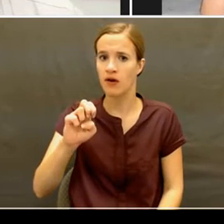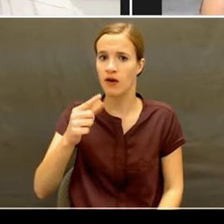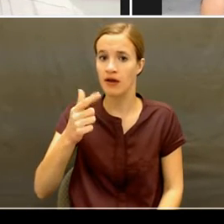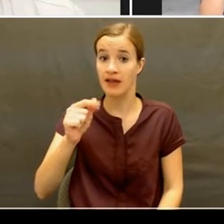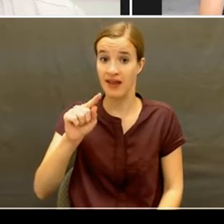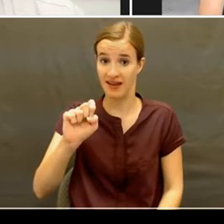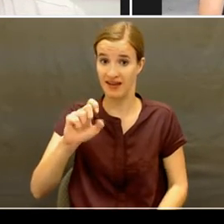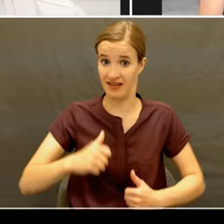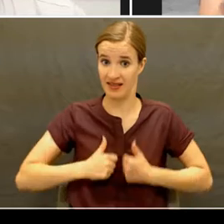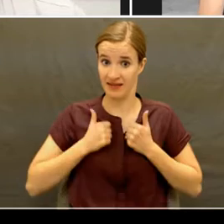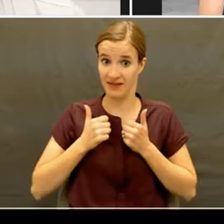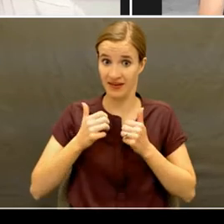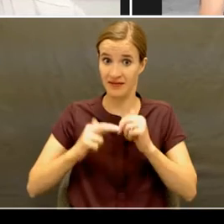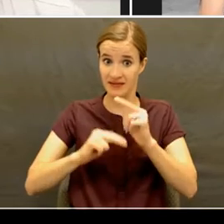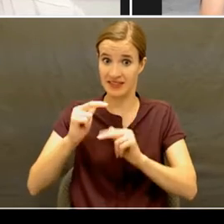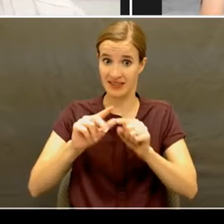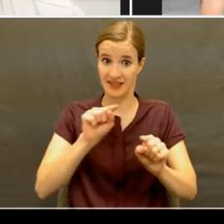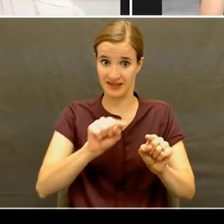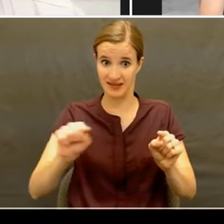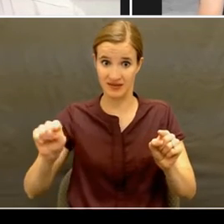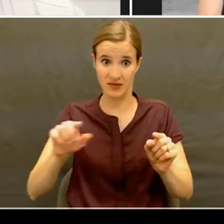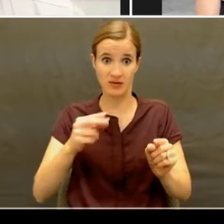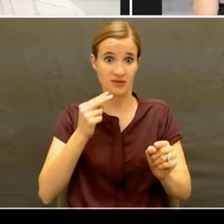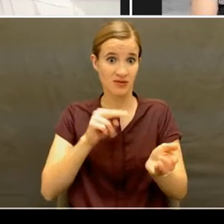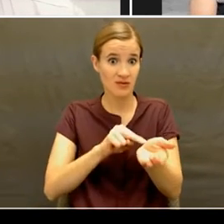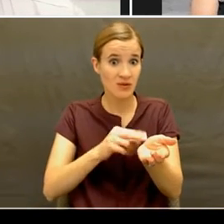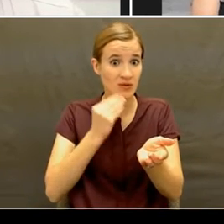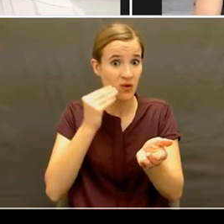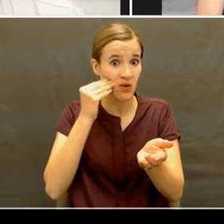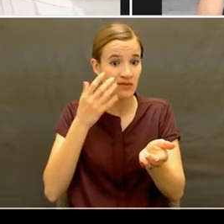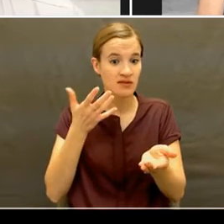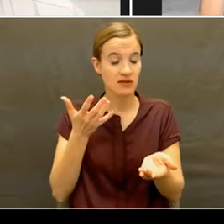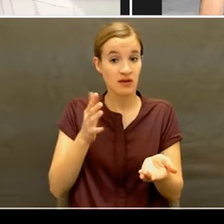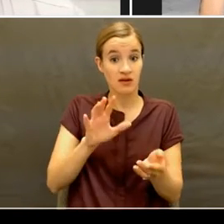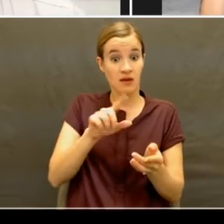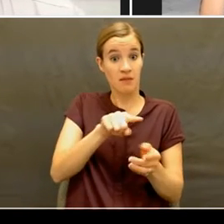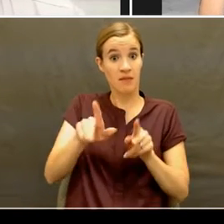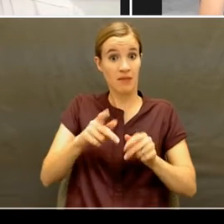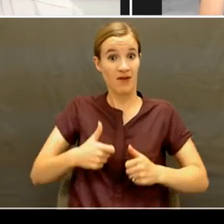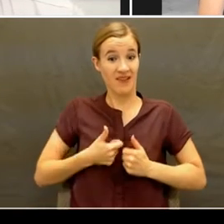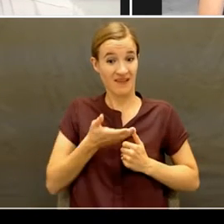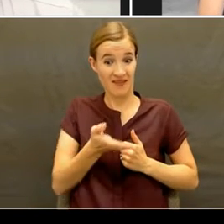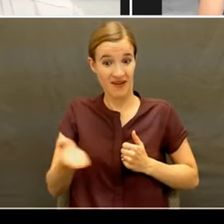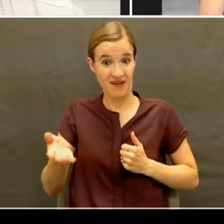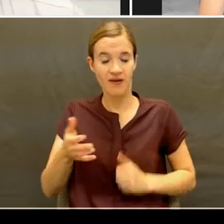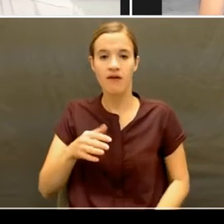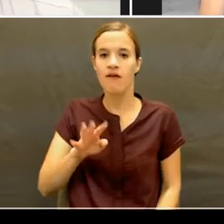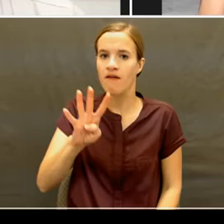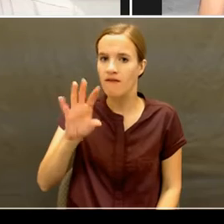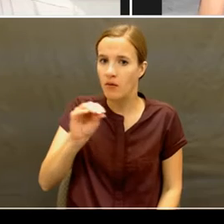we're saying every other country is 60%. So it's probably around 60%, of that many people dying,